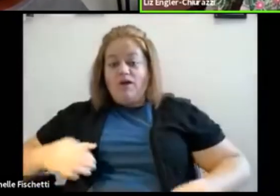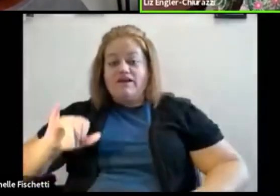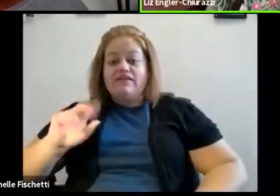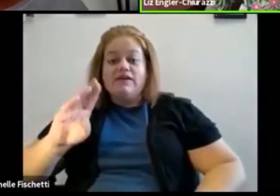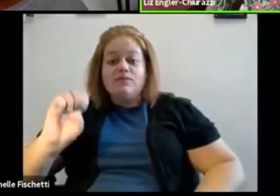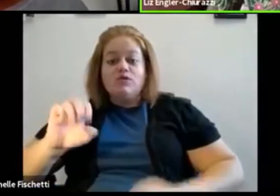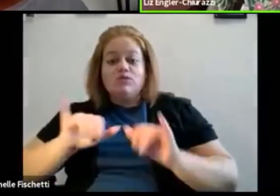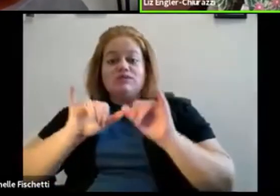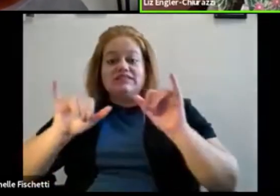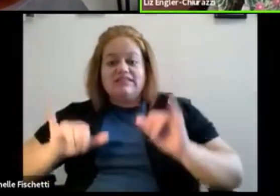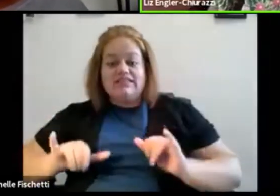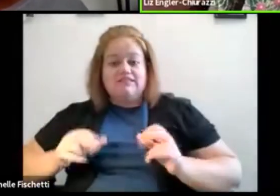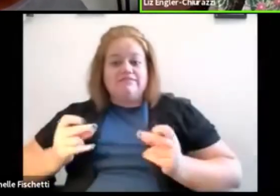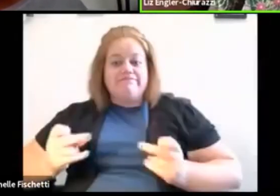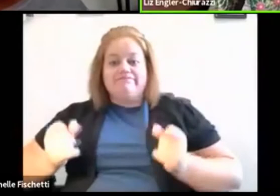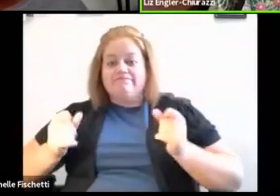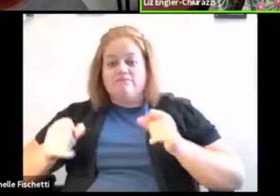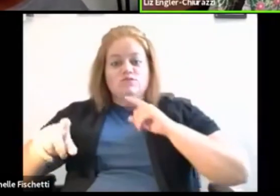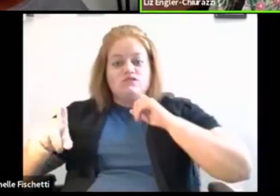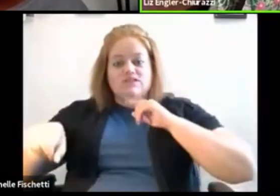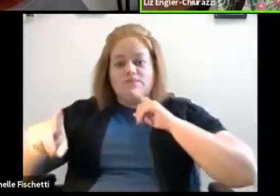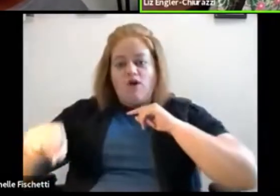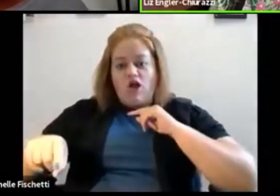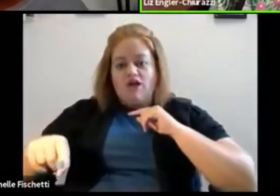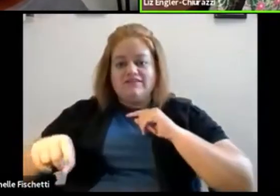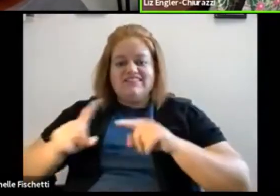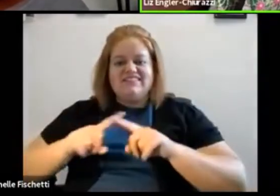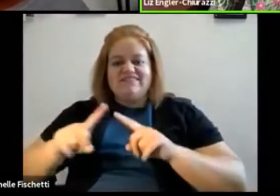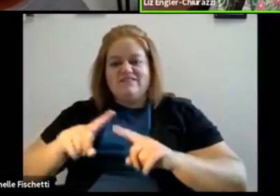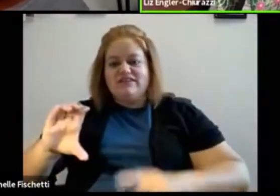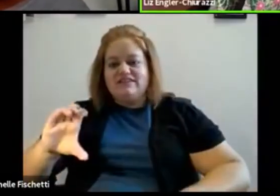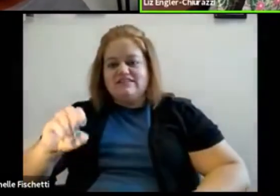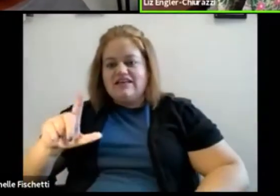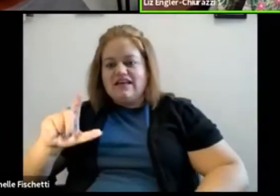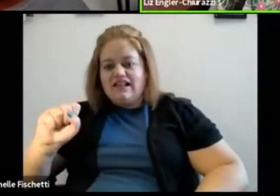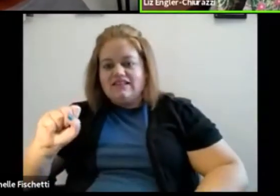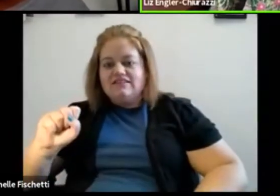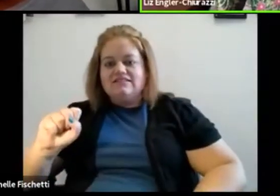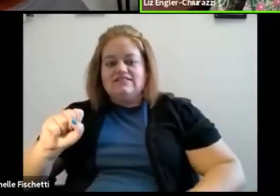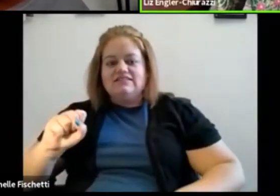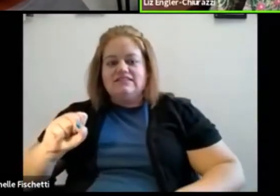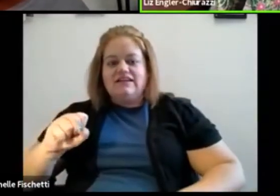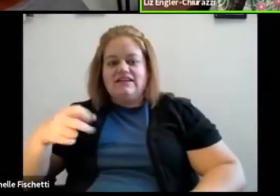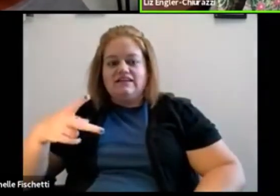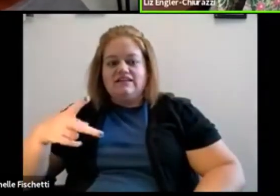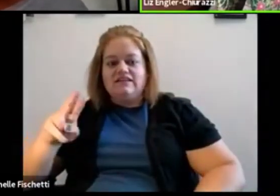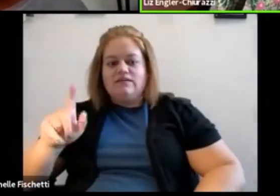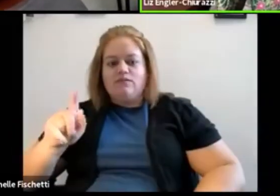rapid response of cells and little protein molecules that signal to the